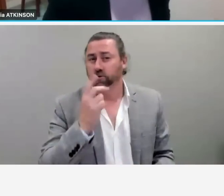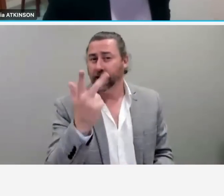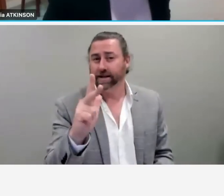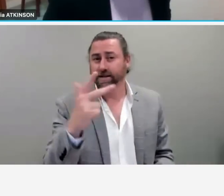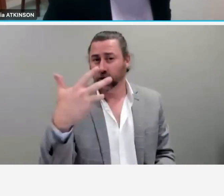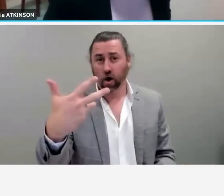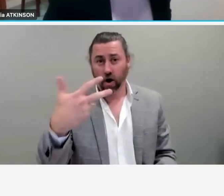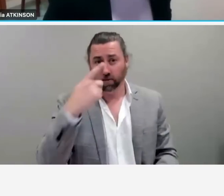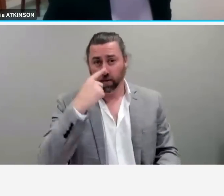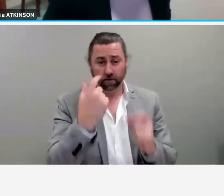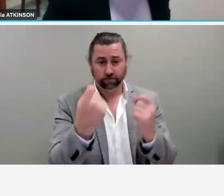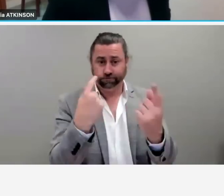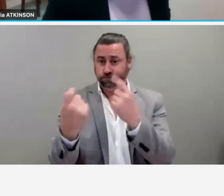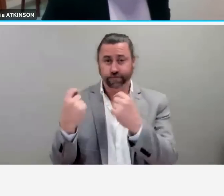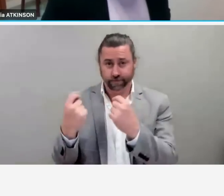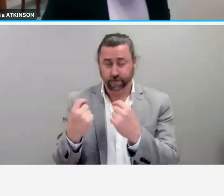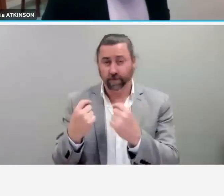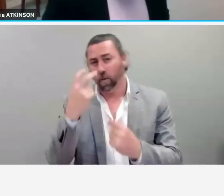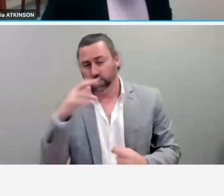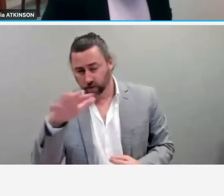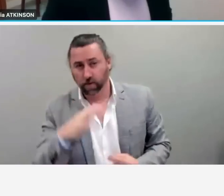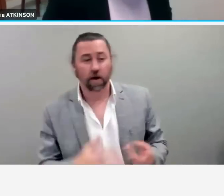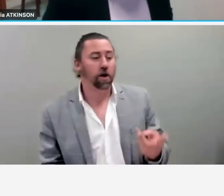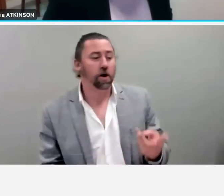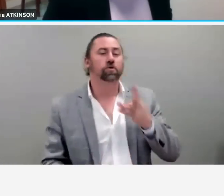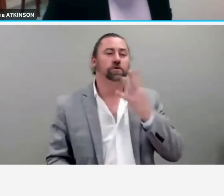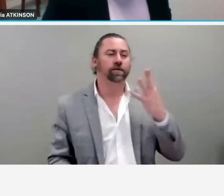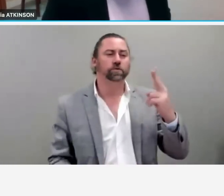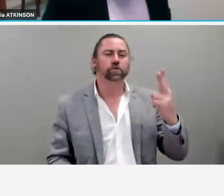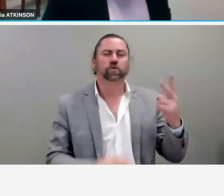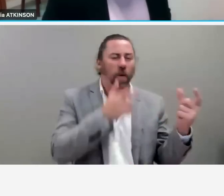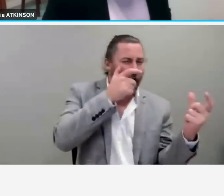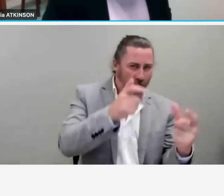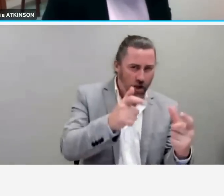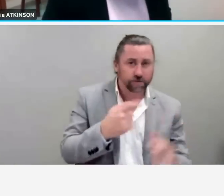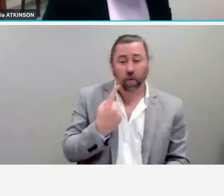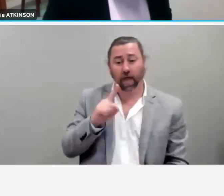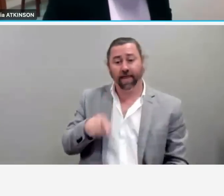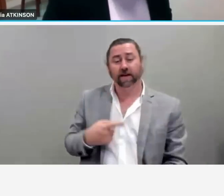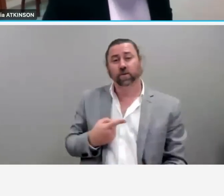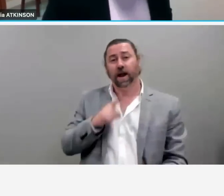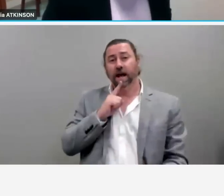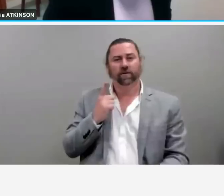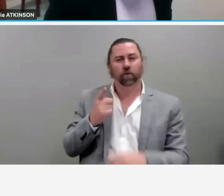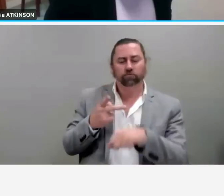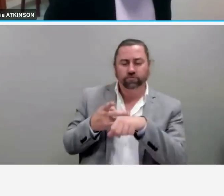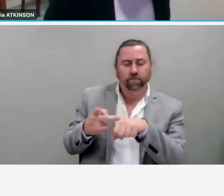Australians, 342 from informal carers and over 1,100 from providers and professionals.